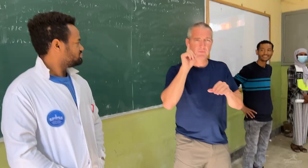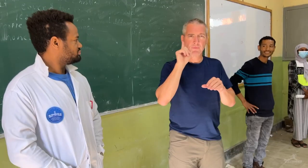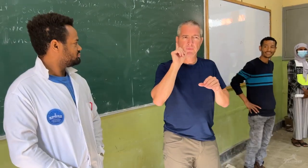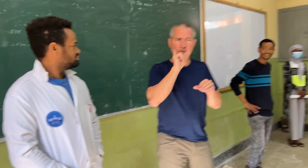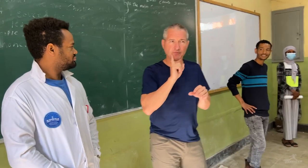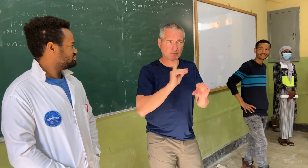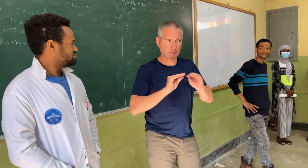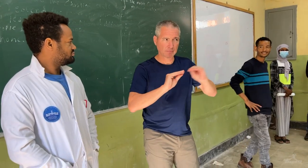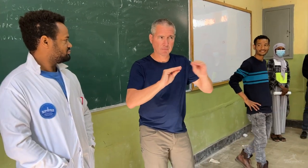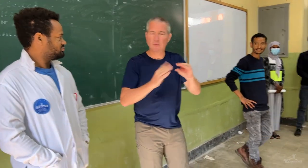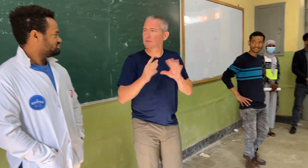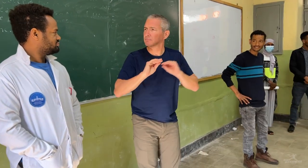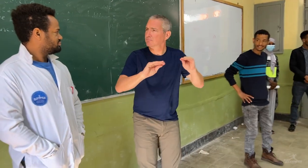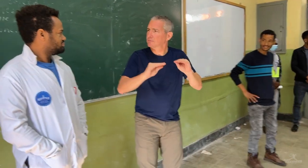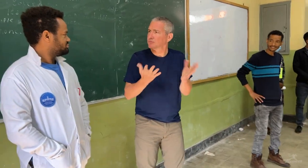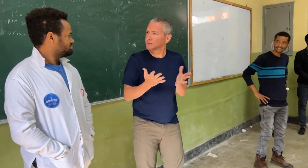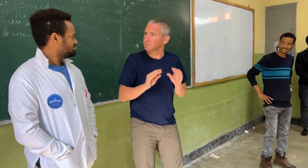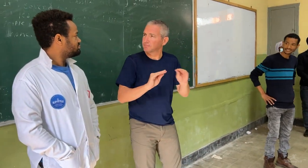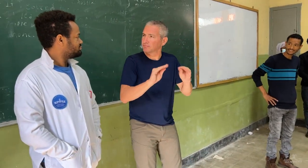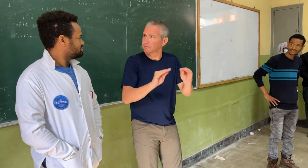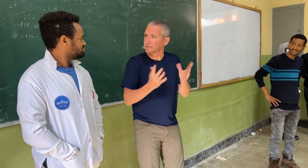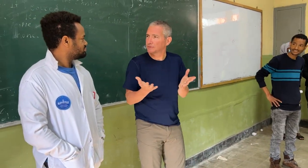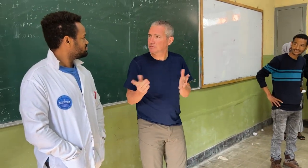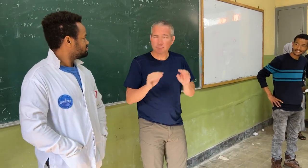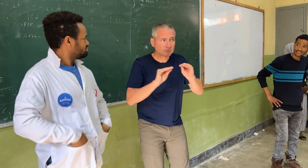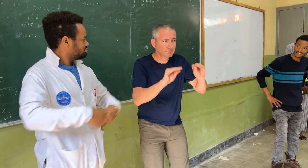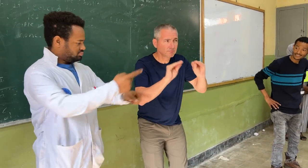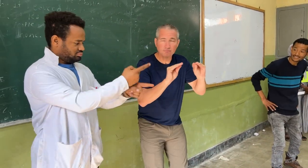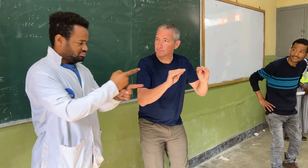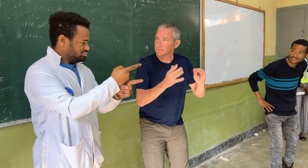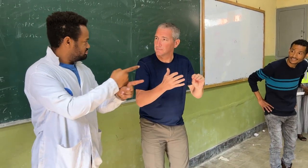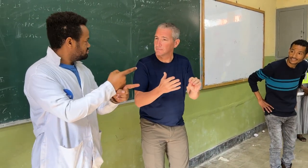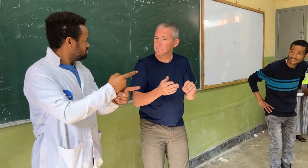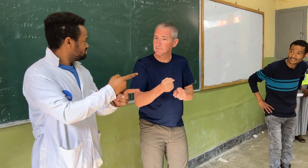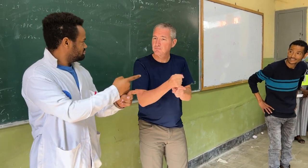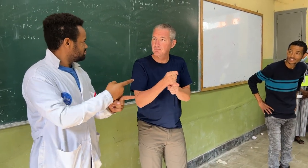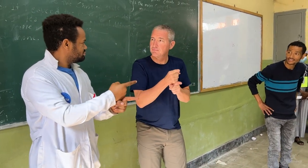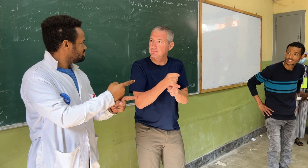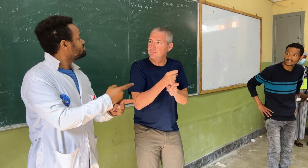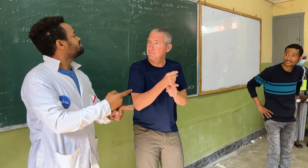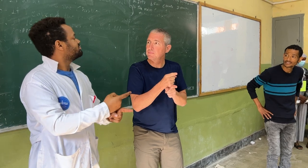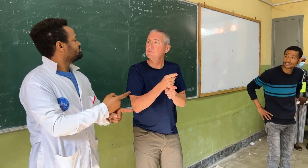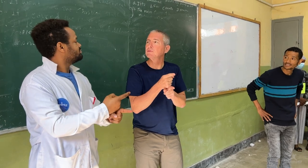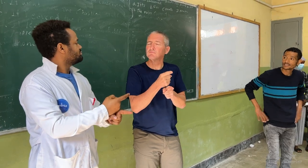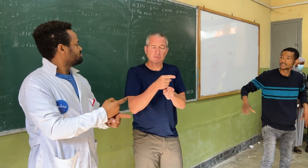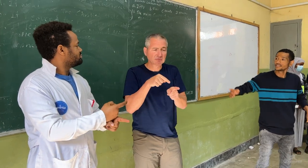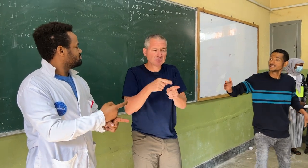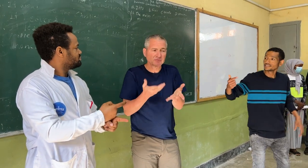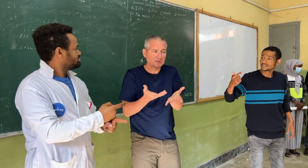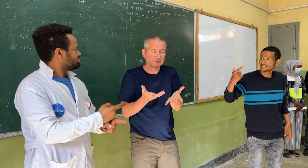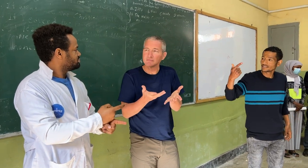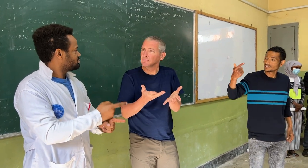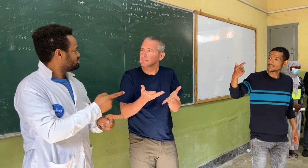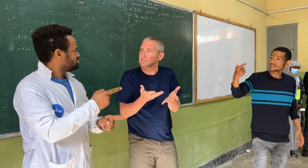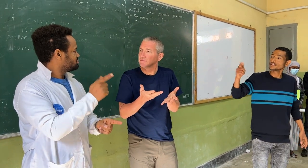What do you teach? [Signs Geography] What’s that sign?